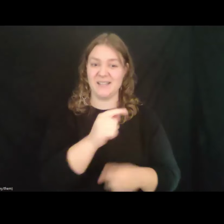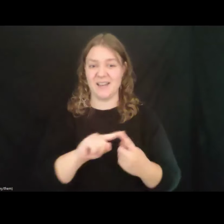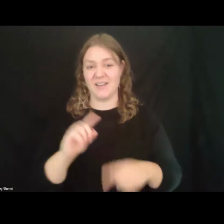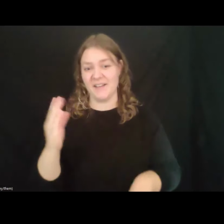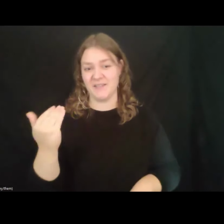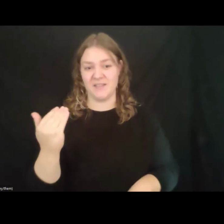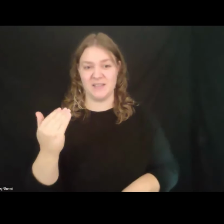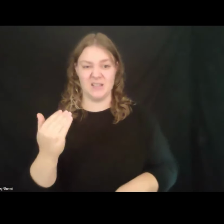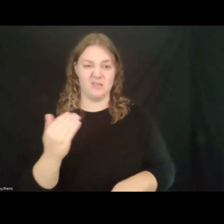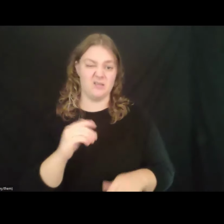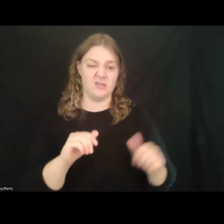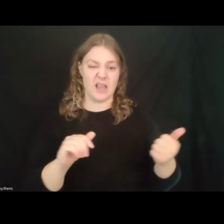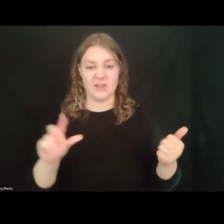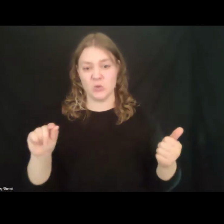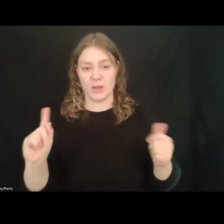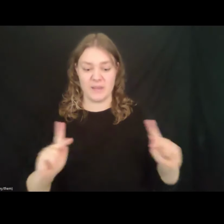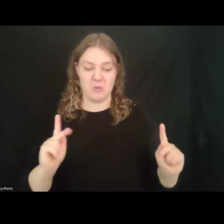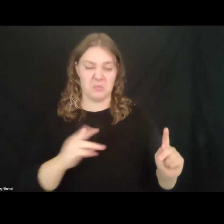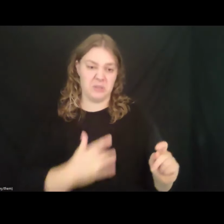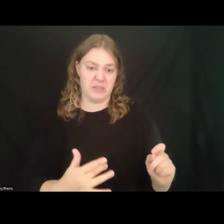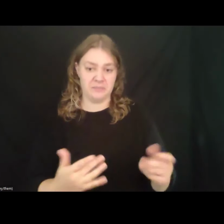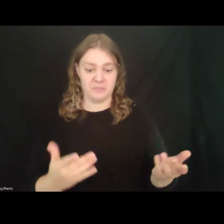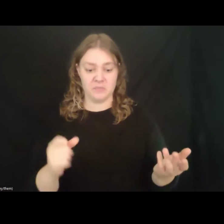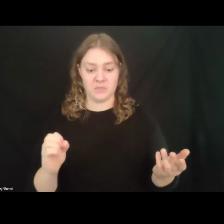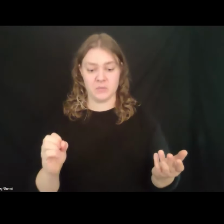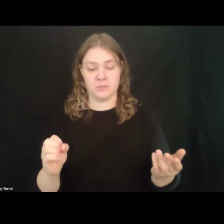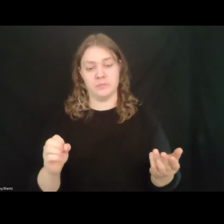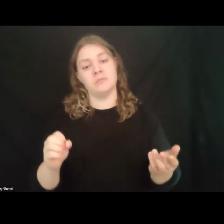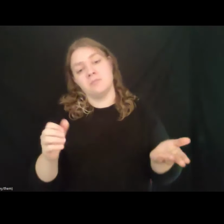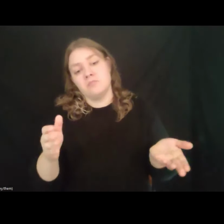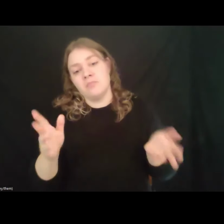10 to 20 people at a time so a lot of people already know in the group what we're going